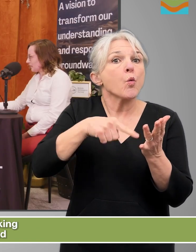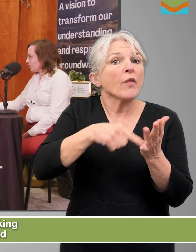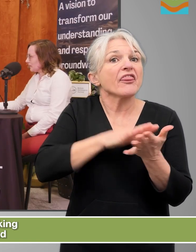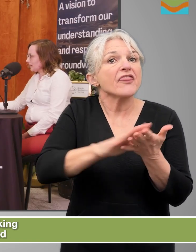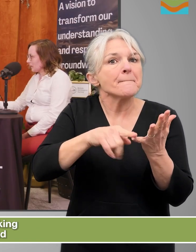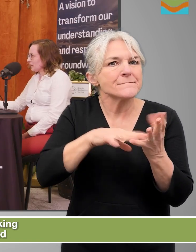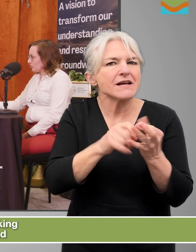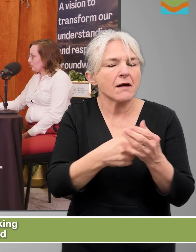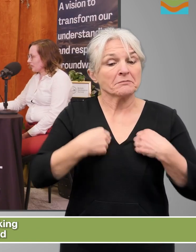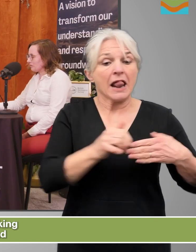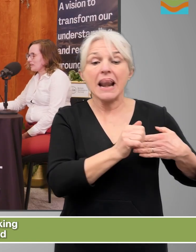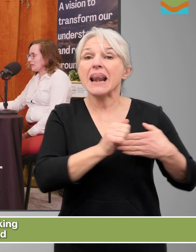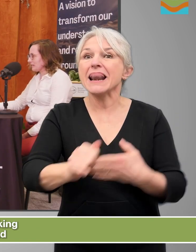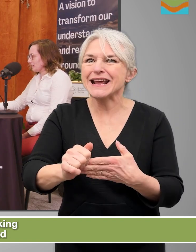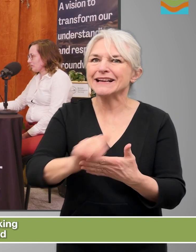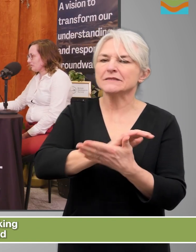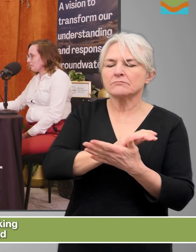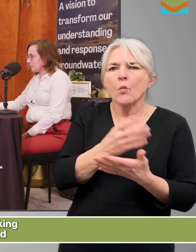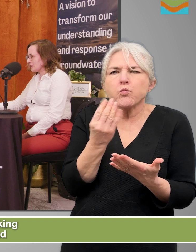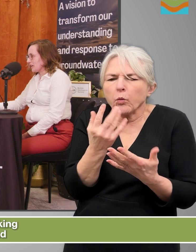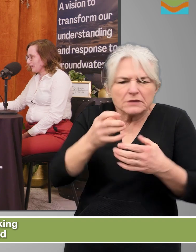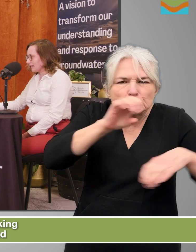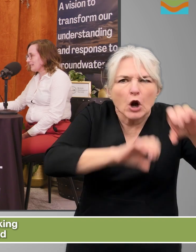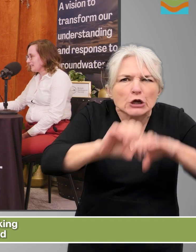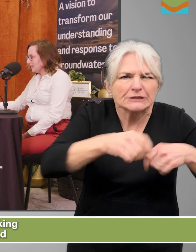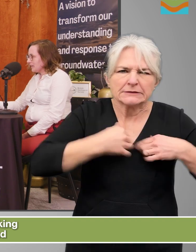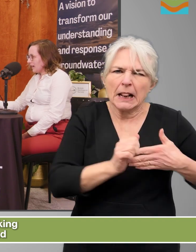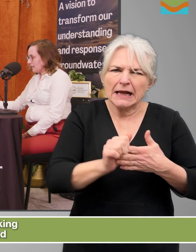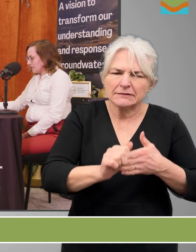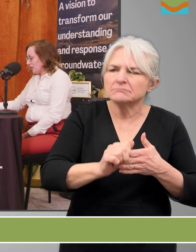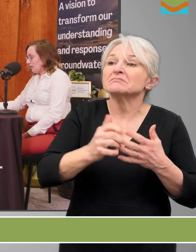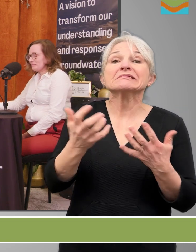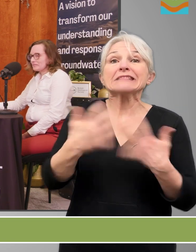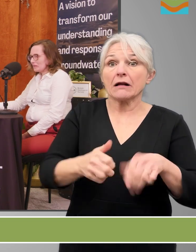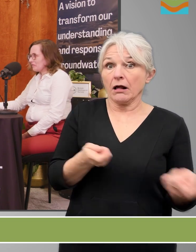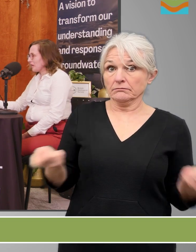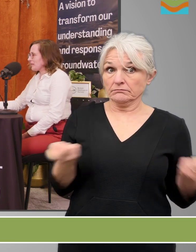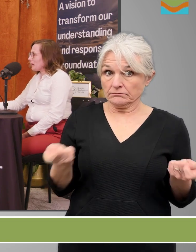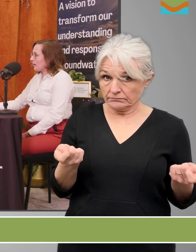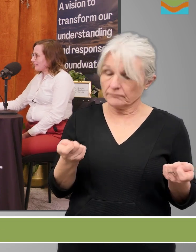So get the pleasure of working very closely with BGS and our various partners.